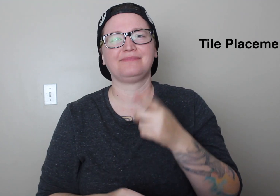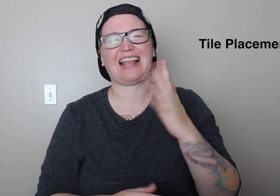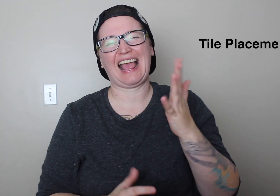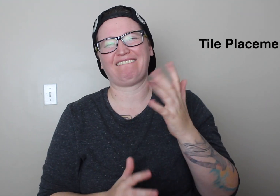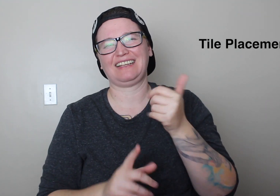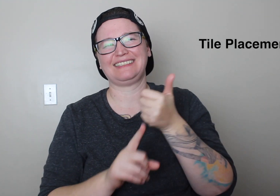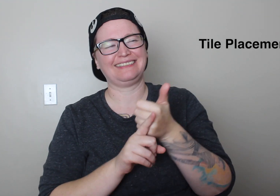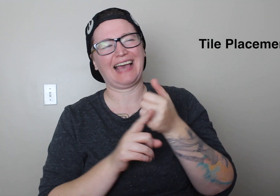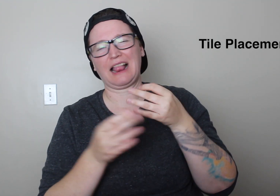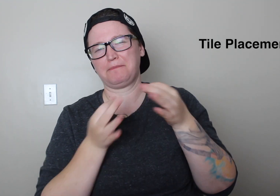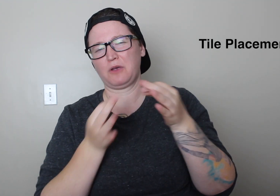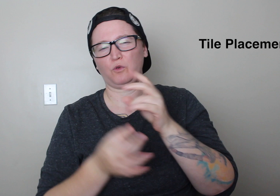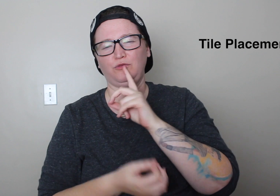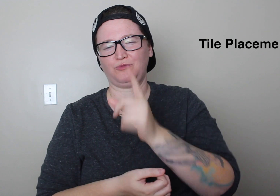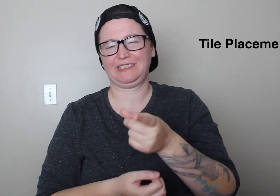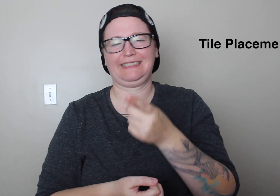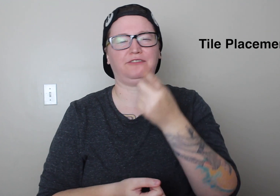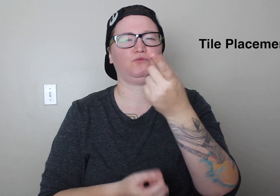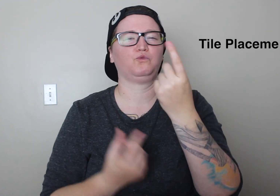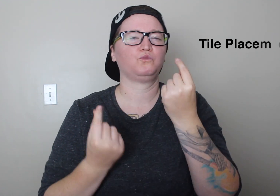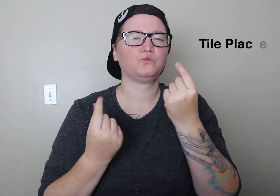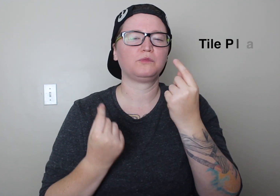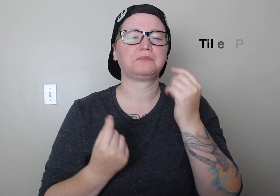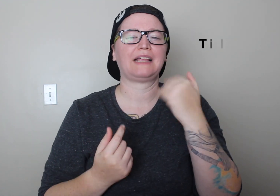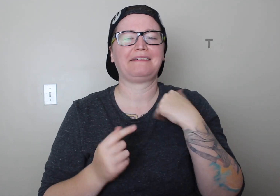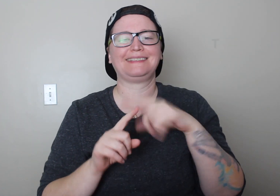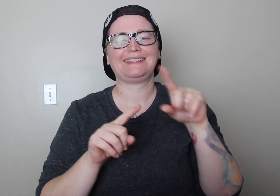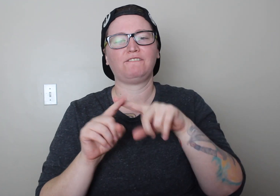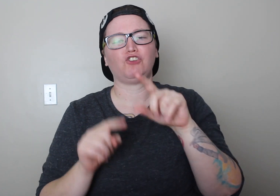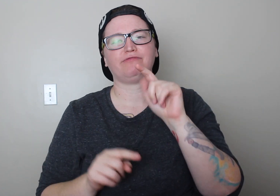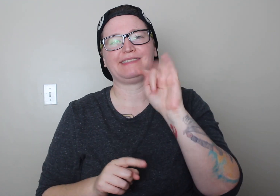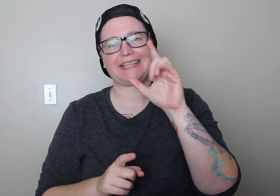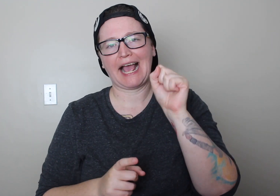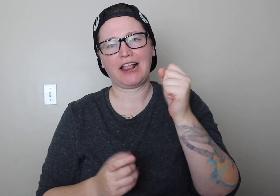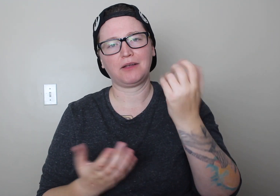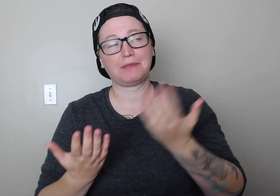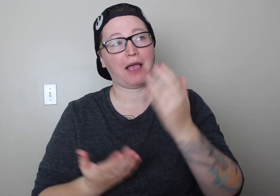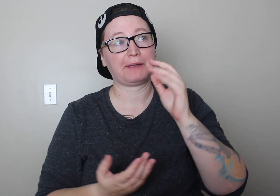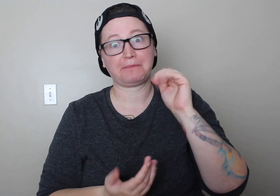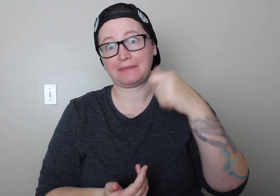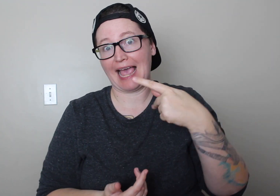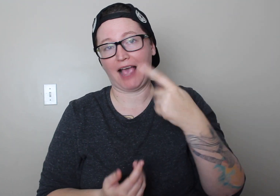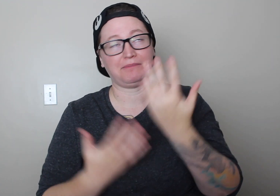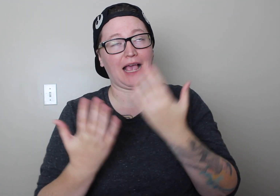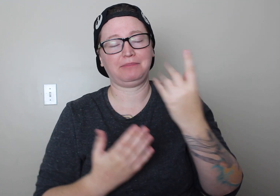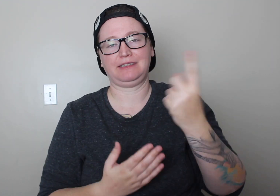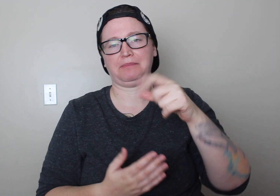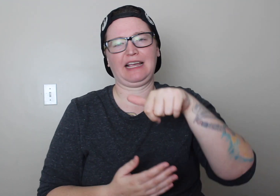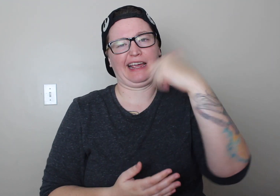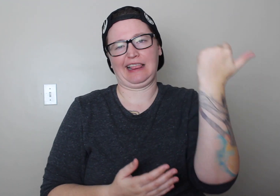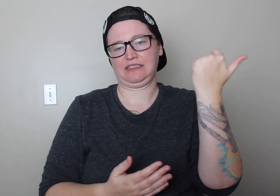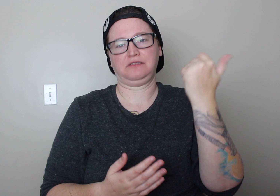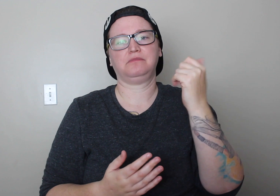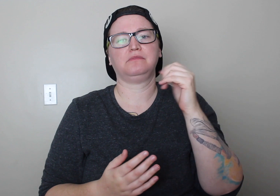It's kind of self-explanatory really. So you would have tiles of map or maybe something else.